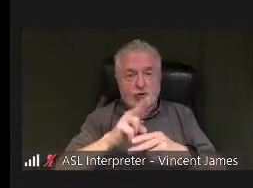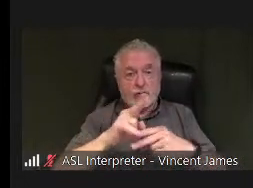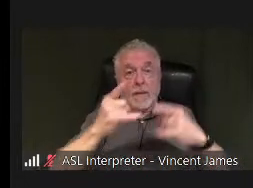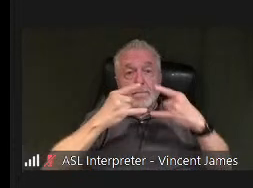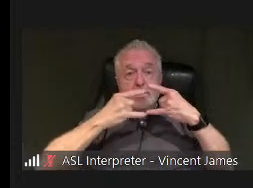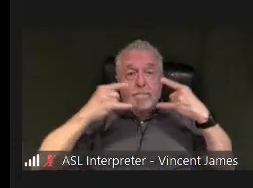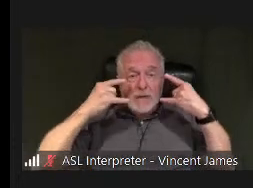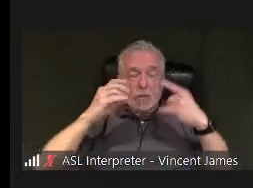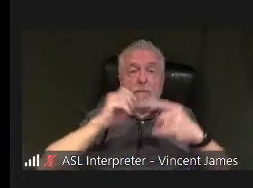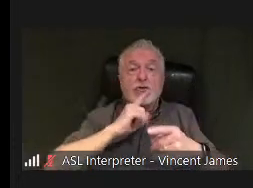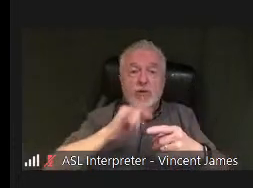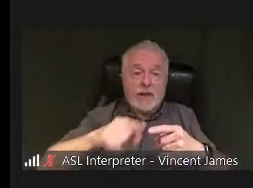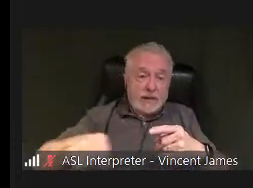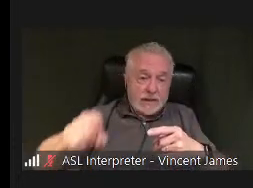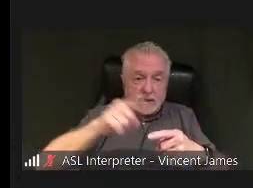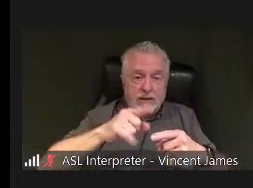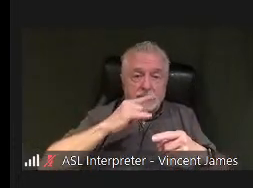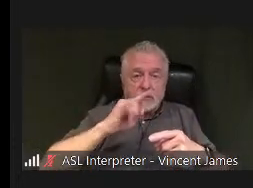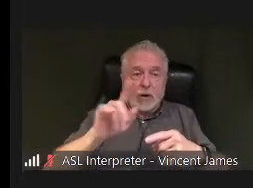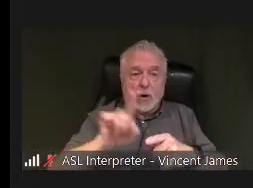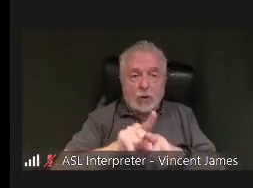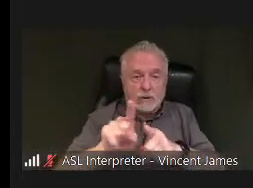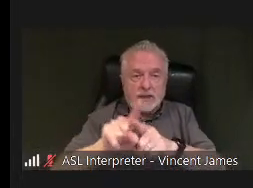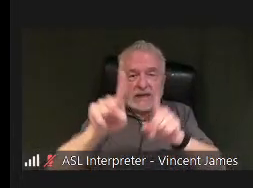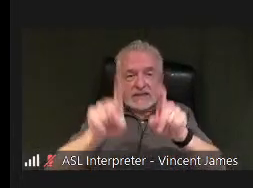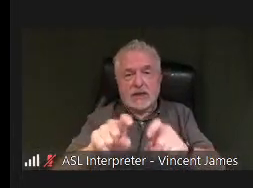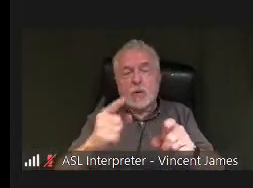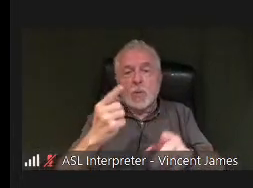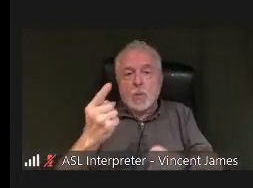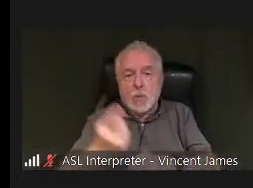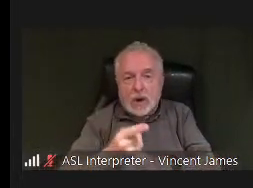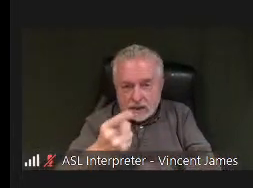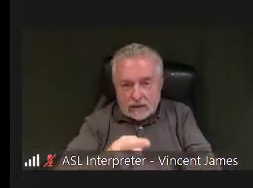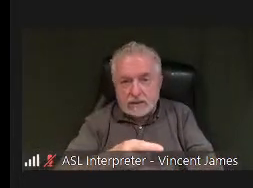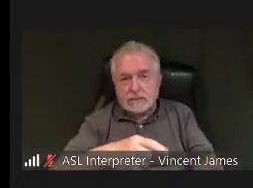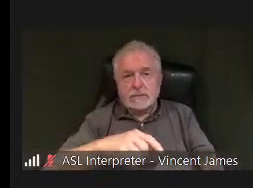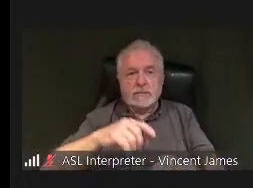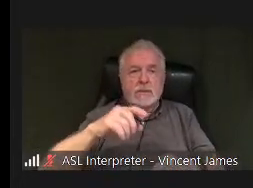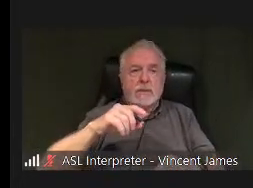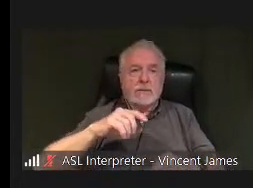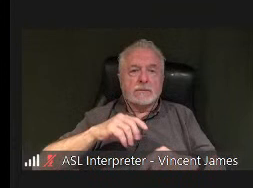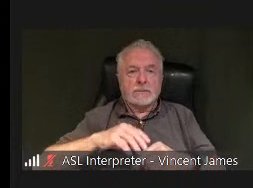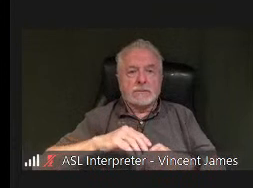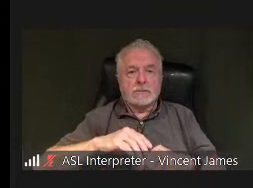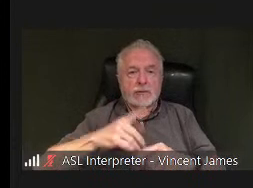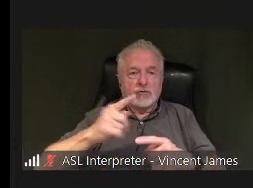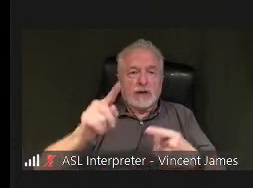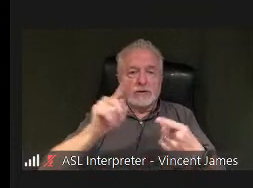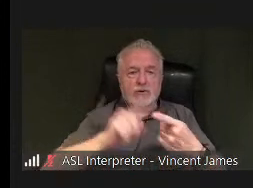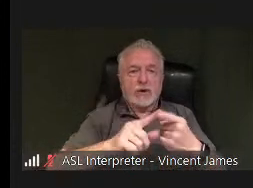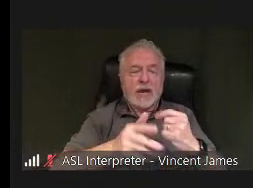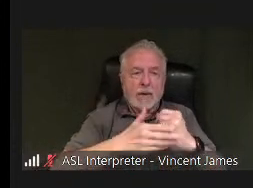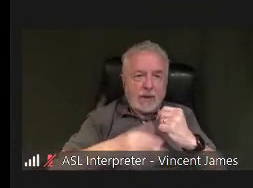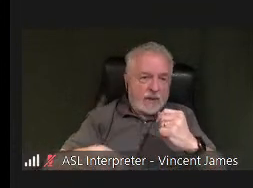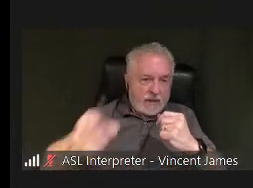We want to make sure that the kids are also tested regularly. So what we try to help them to try to get